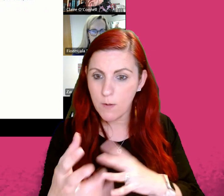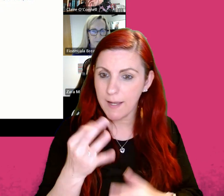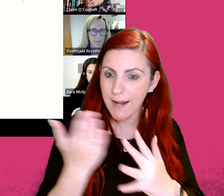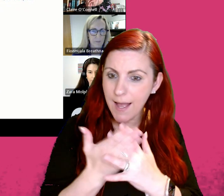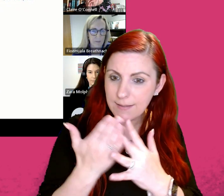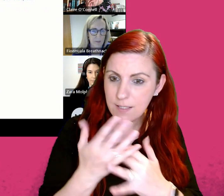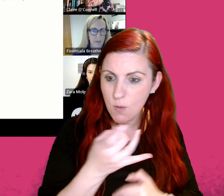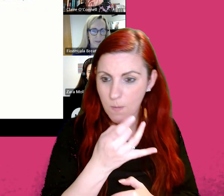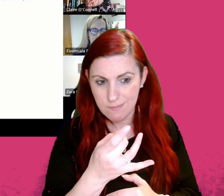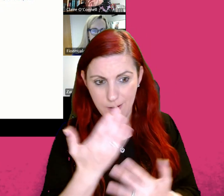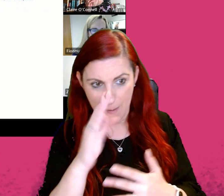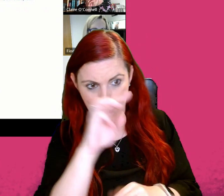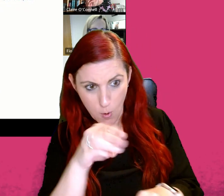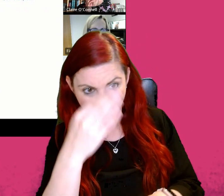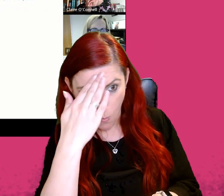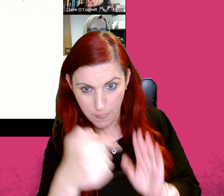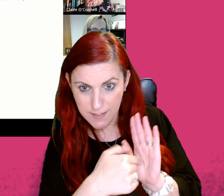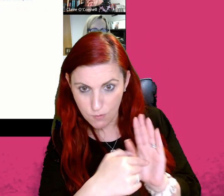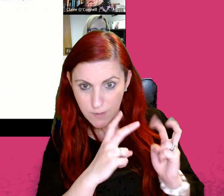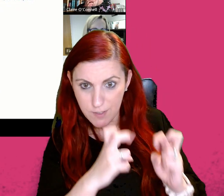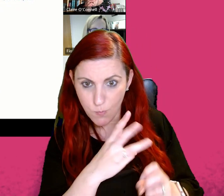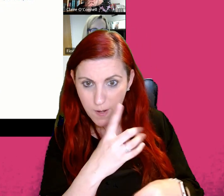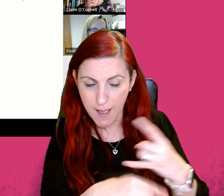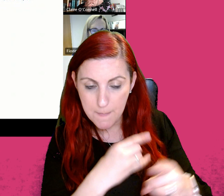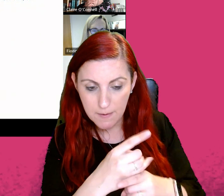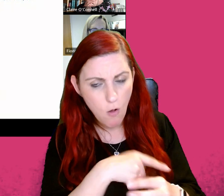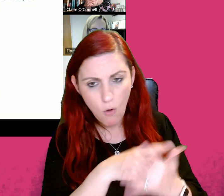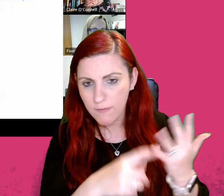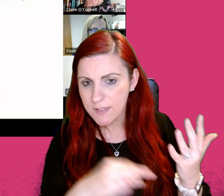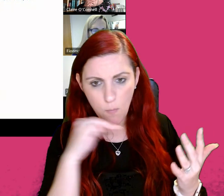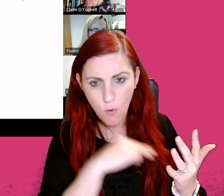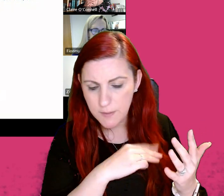happening all those types of things are very important and we work to patients and analyz